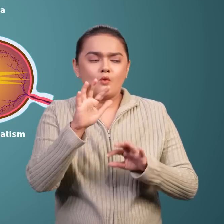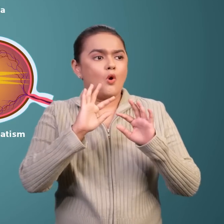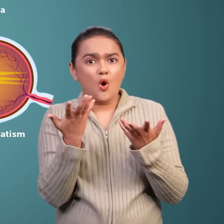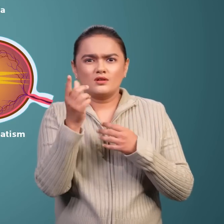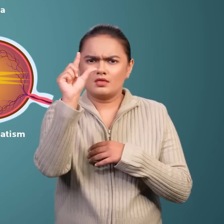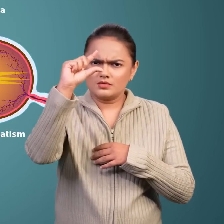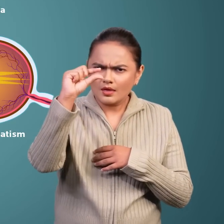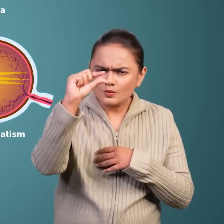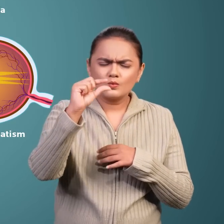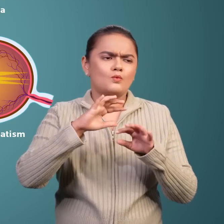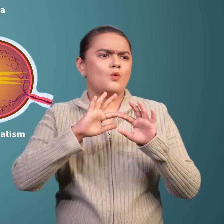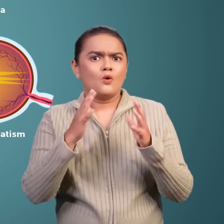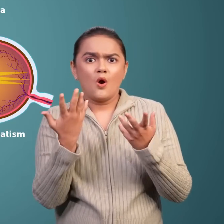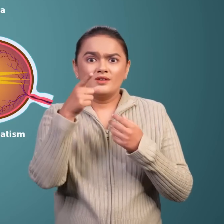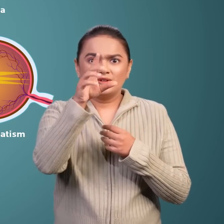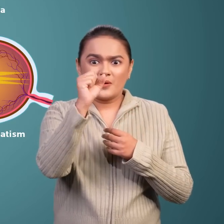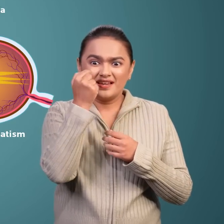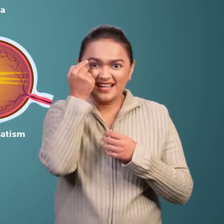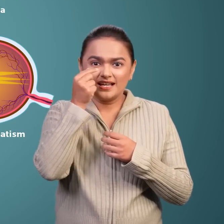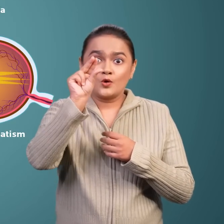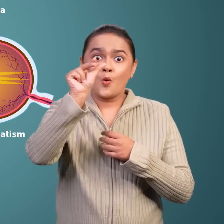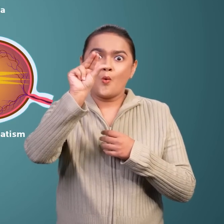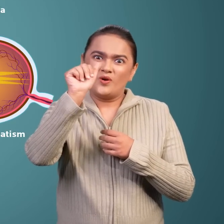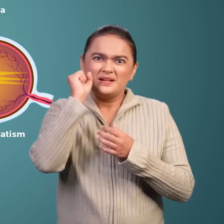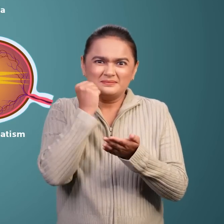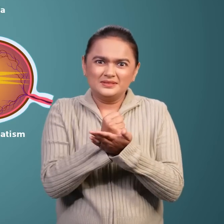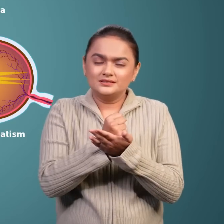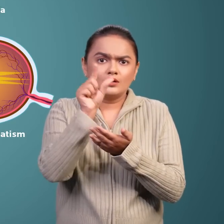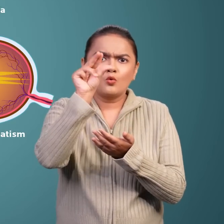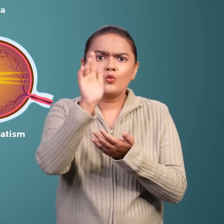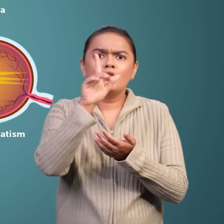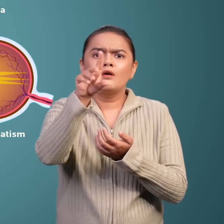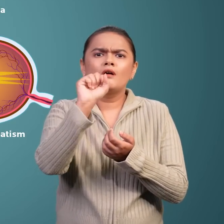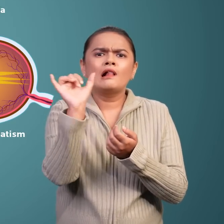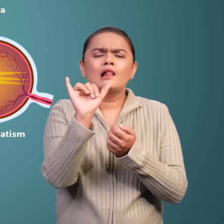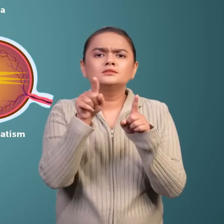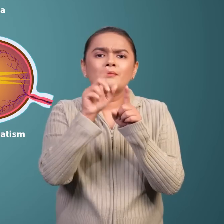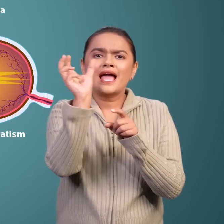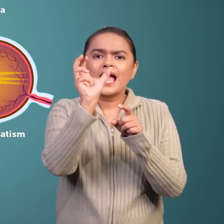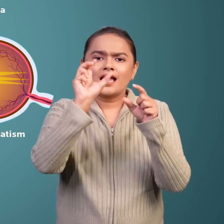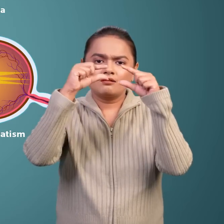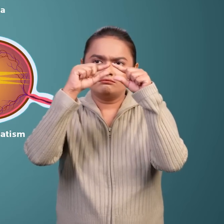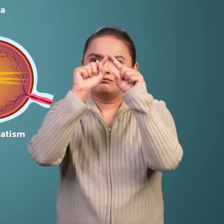long or too short, or the front of the eye, instead of being a perfect sphere, is more like an egg.